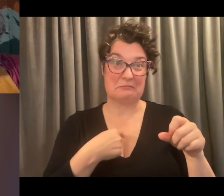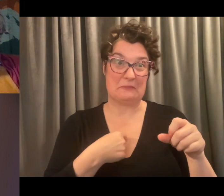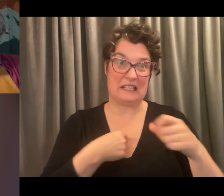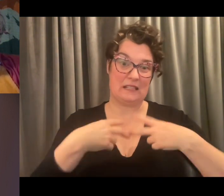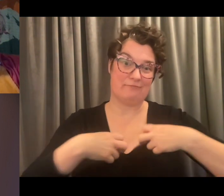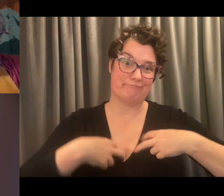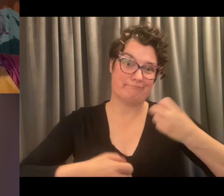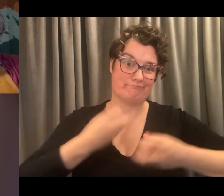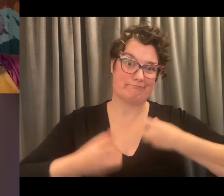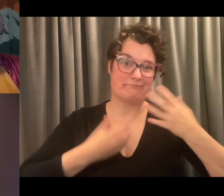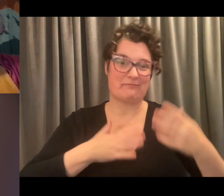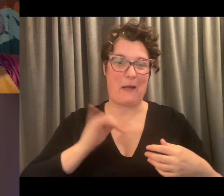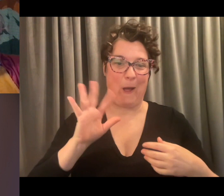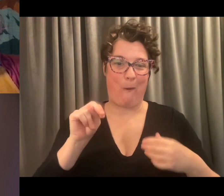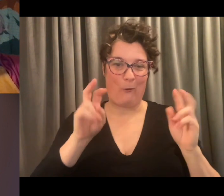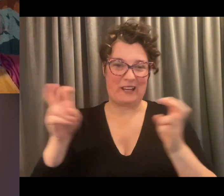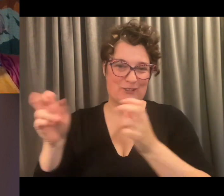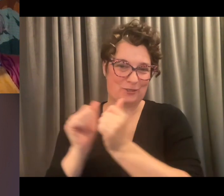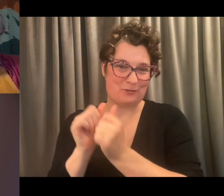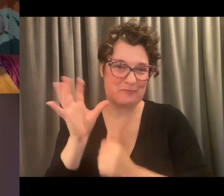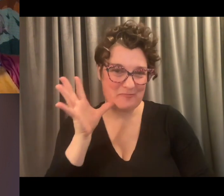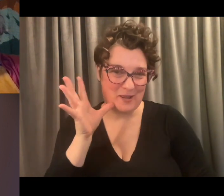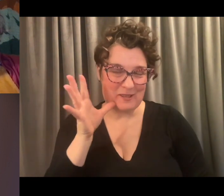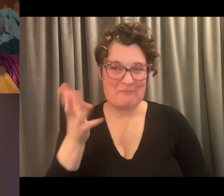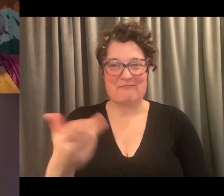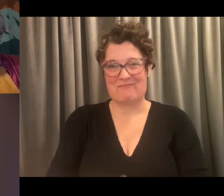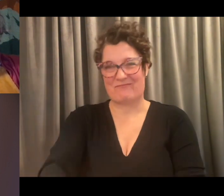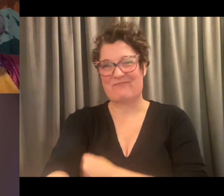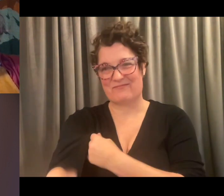with my own mother, And so the main character from the beginning of the